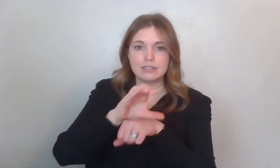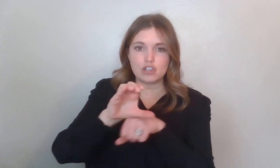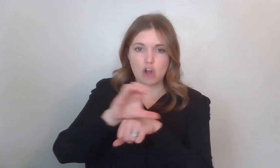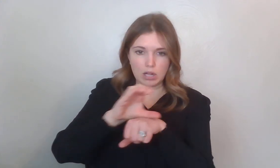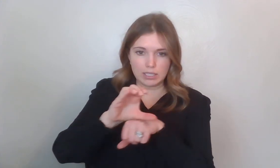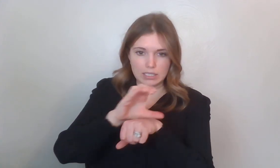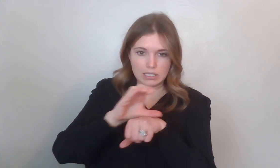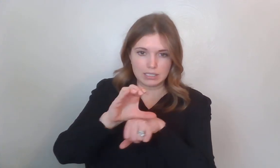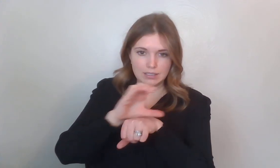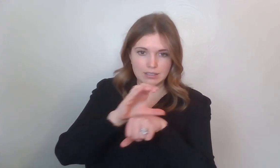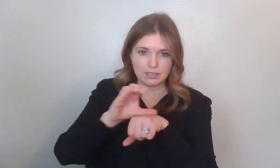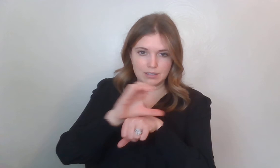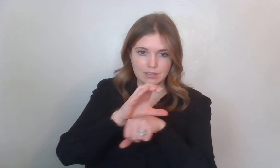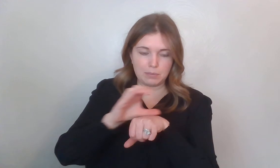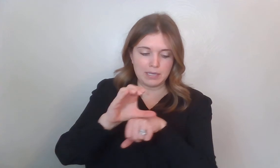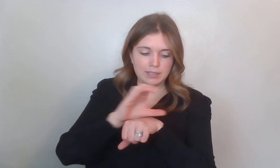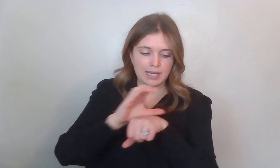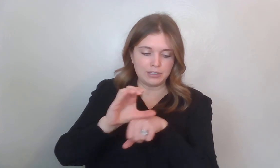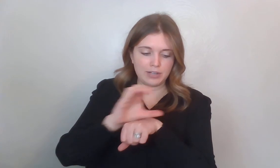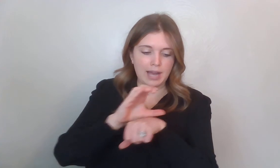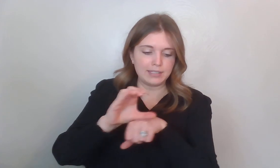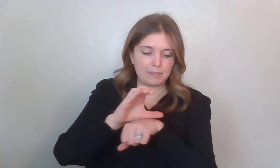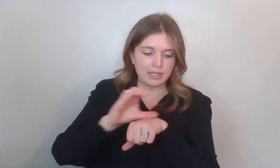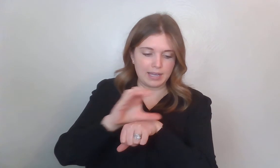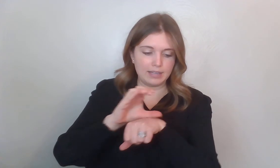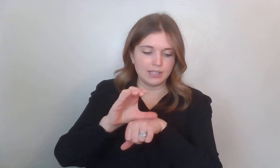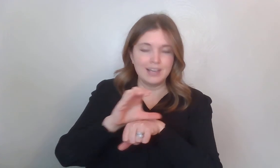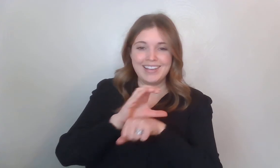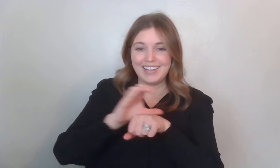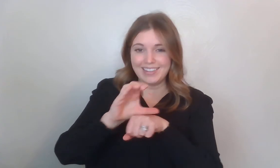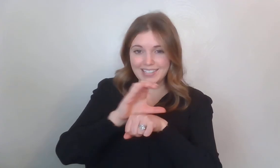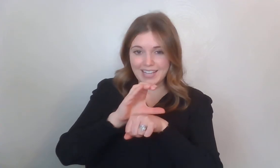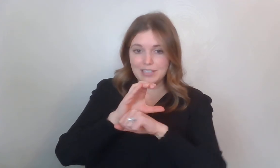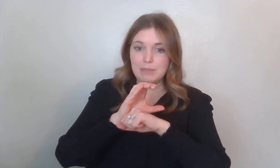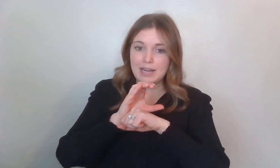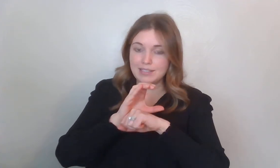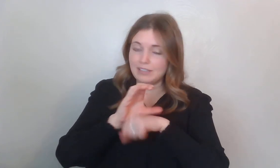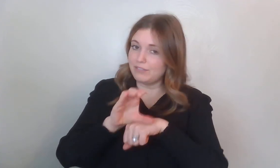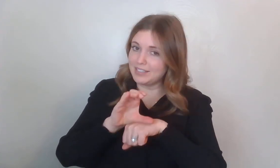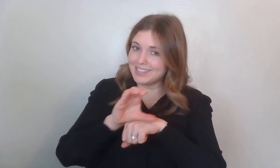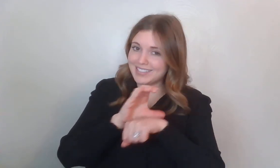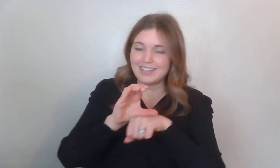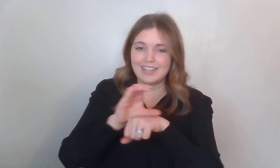Then CHOCOLATE spins on your non-dominant hand. In this case mine is in a fist--in